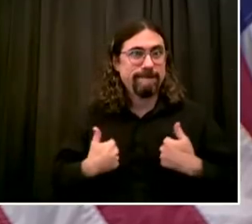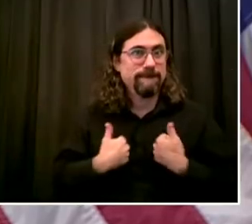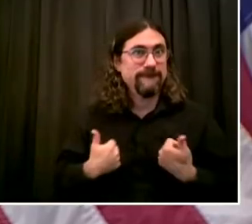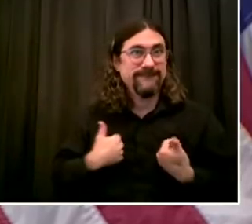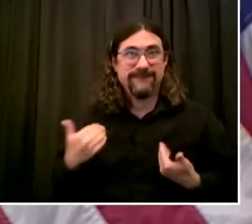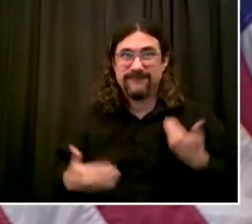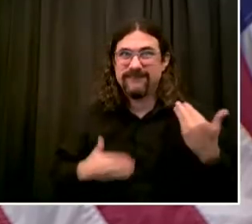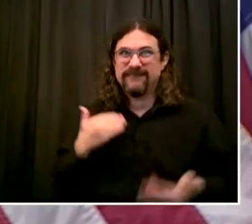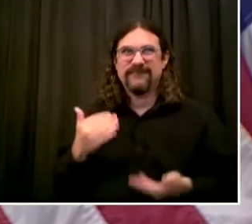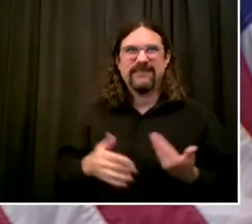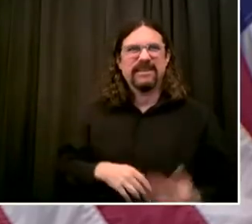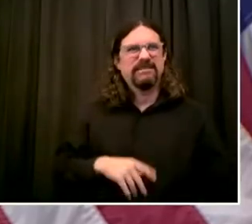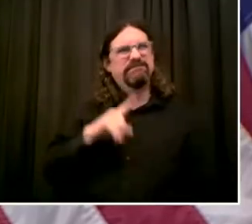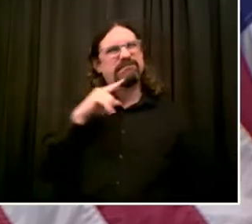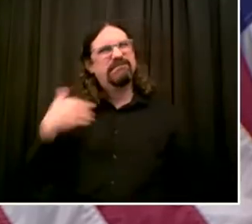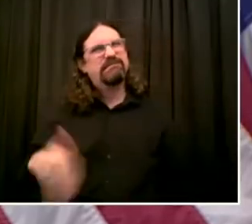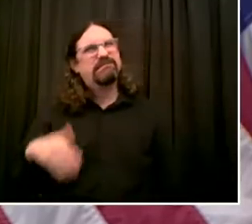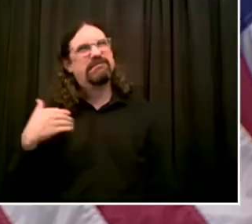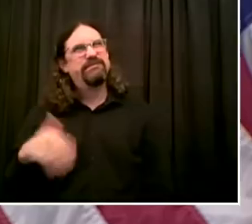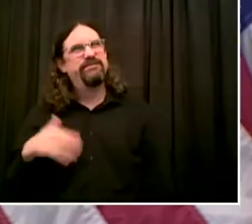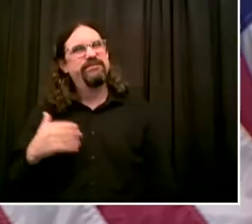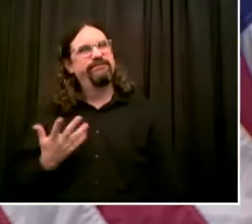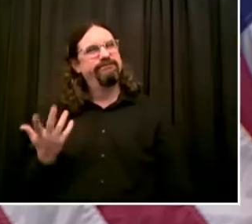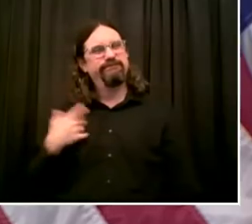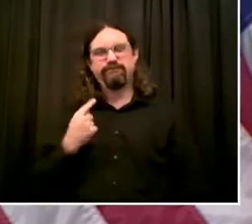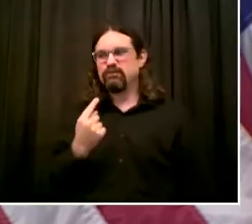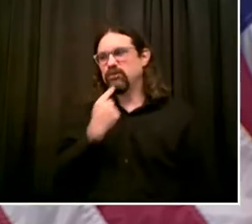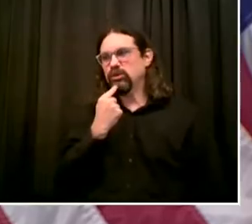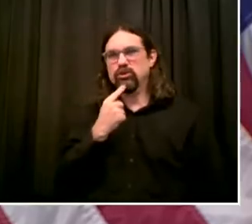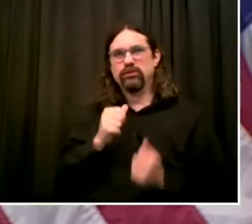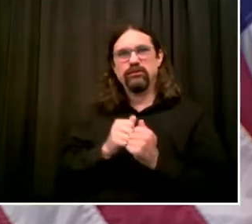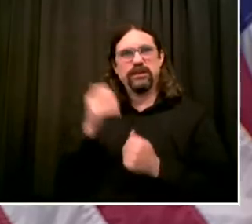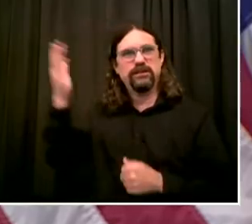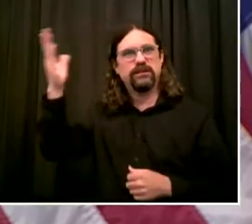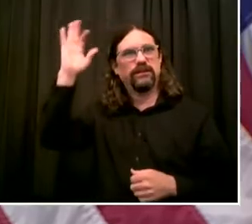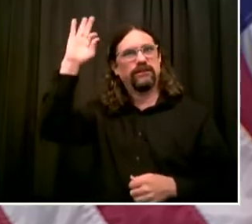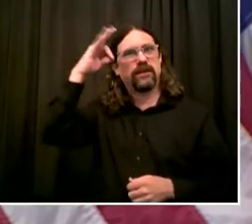MANAGE TO GET US THE HELP WE NEED OR SO MANY OTHER CITIES.